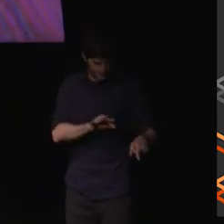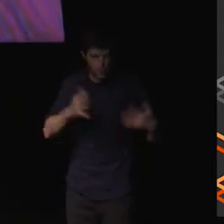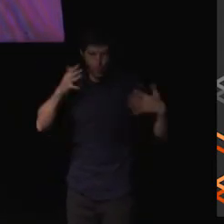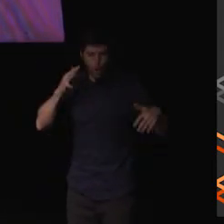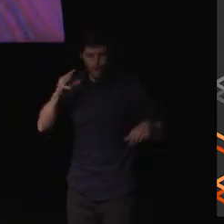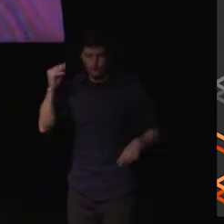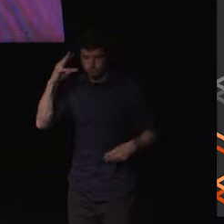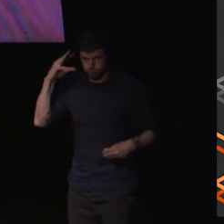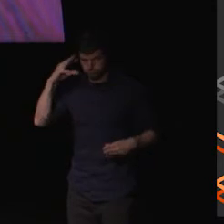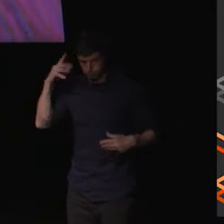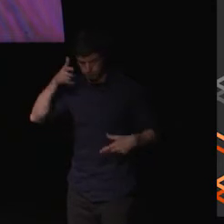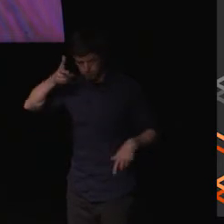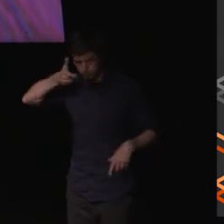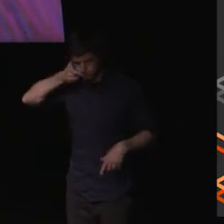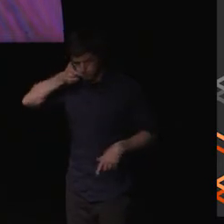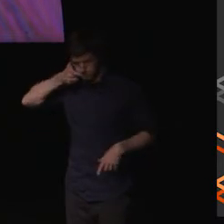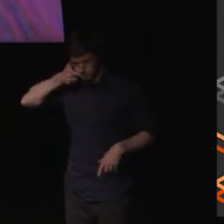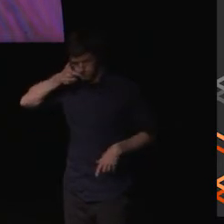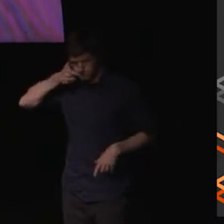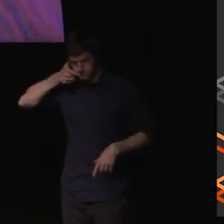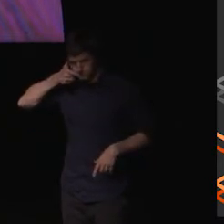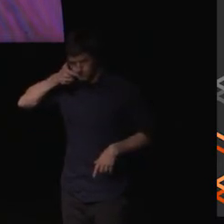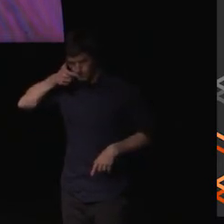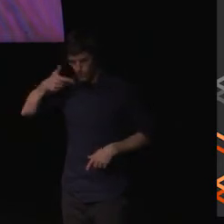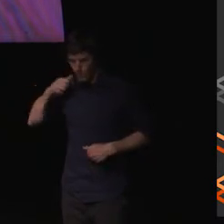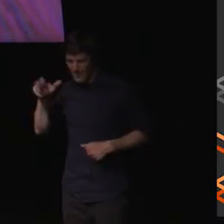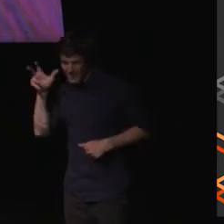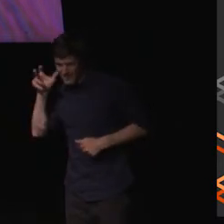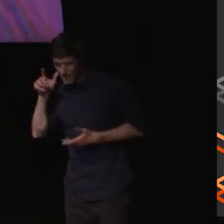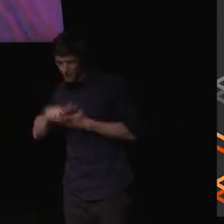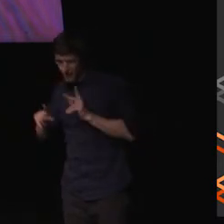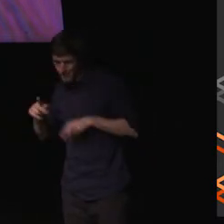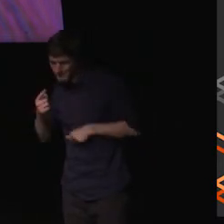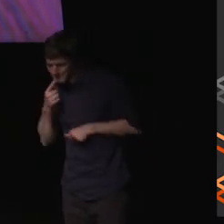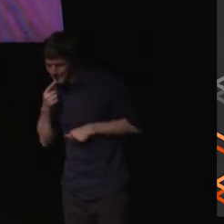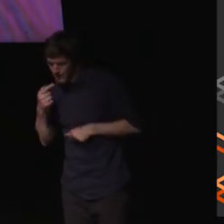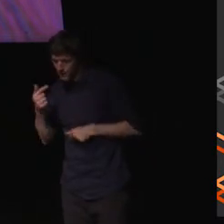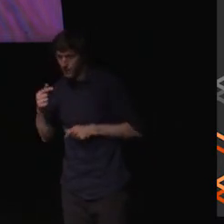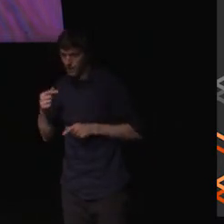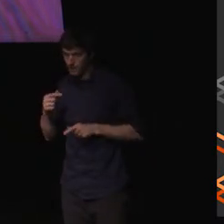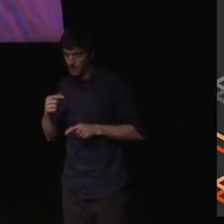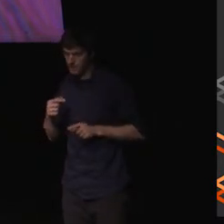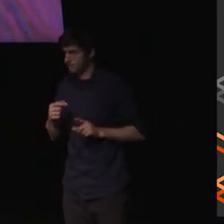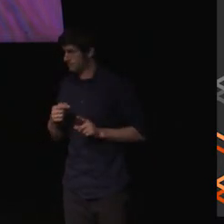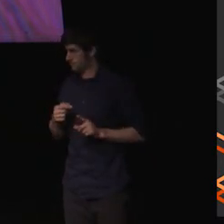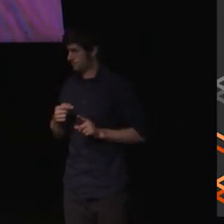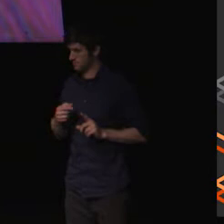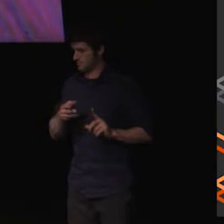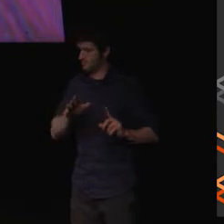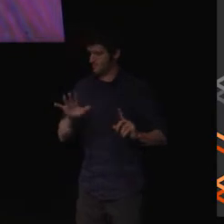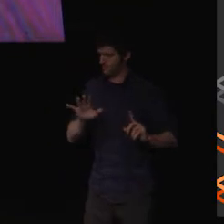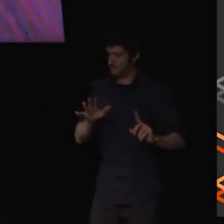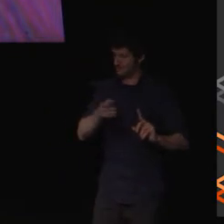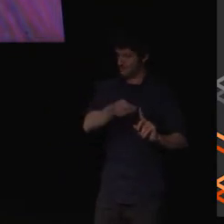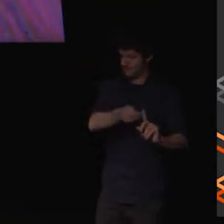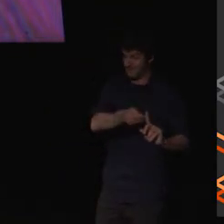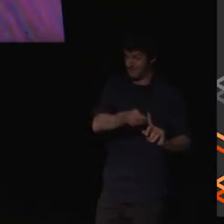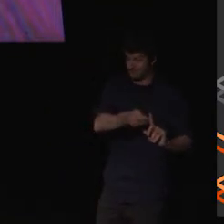Basically, we get what people are saying, with Opus -Encoded, And then we do a bunch of things to put it on effectively on to the network.